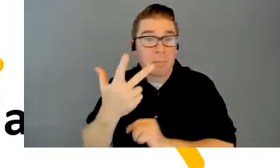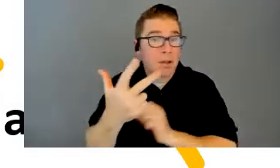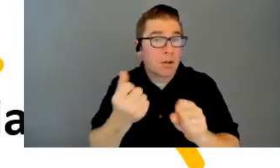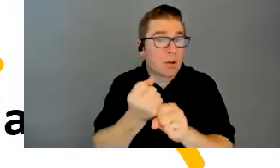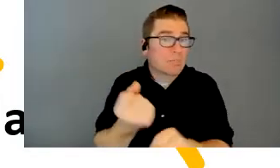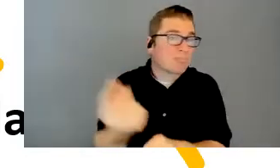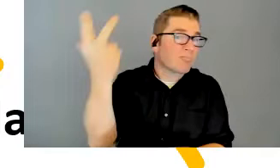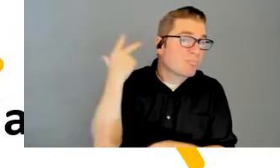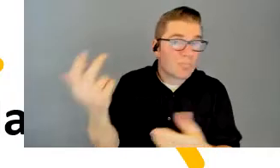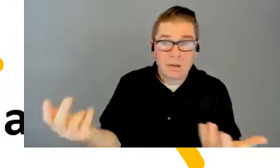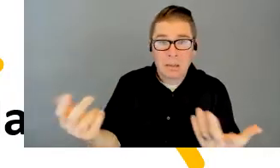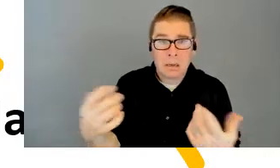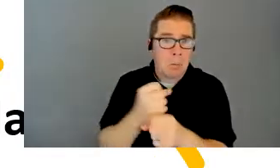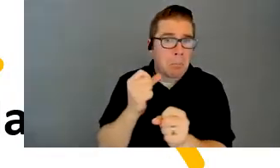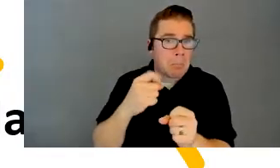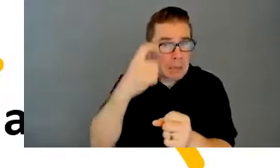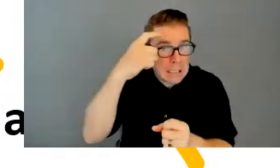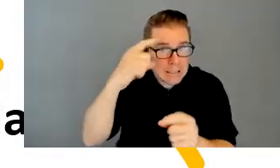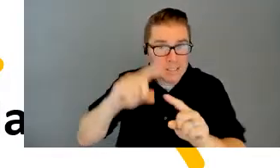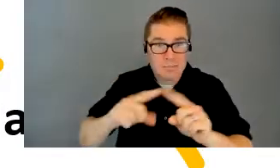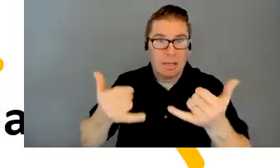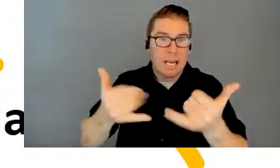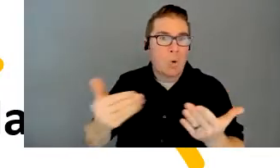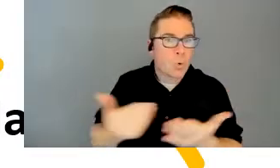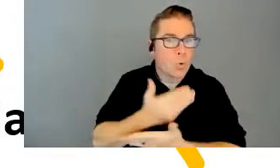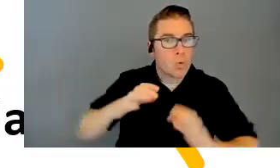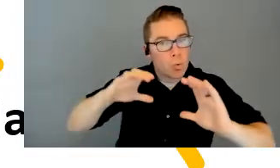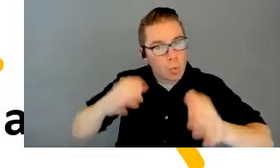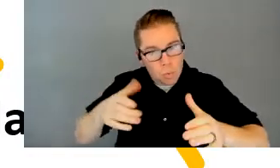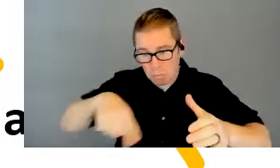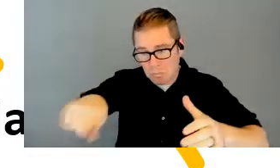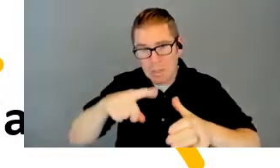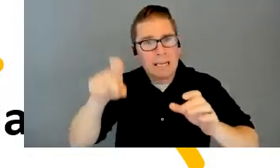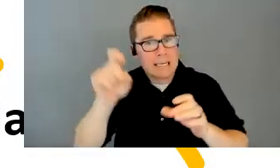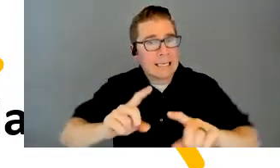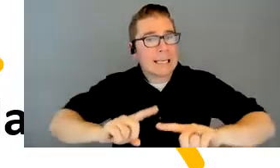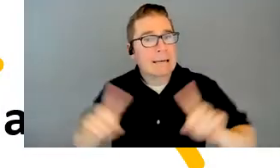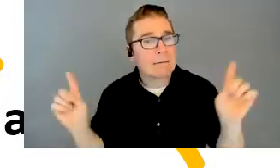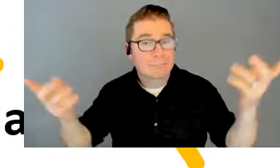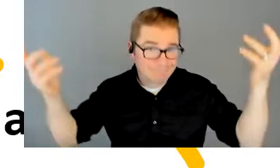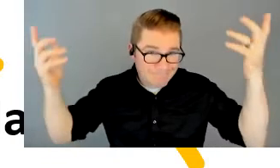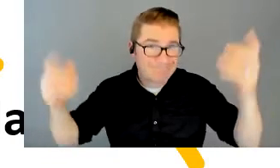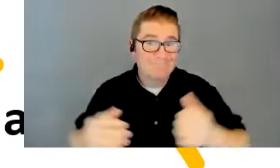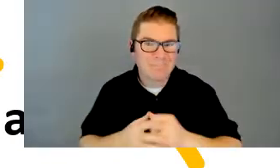But this group of students need it to be rephrased a different way. But yeah, that's part of The Demystifying.